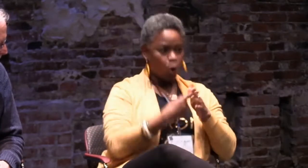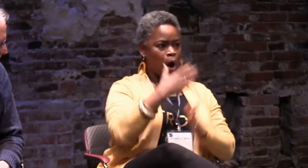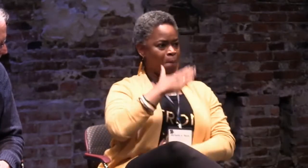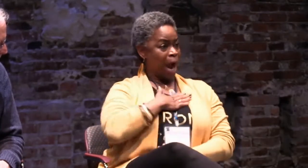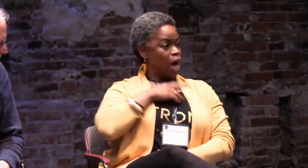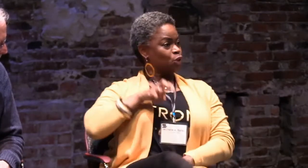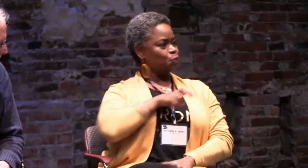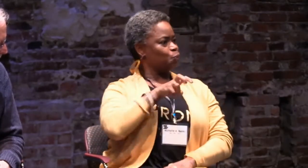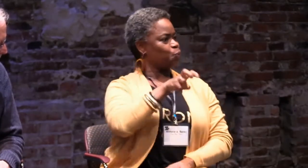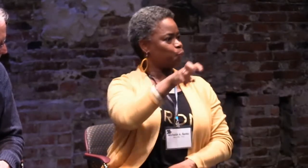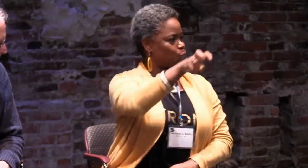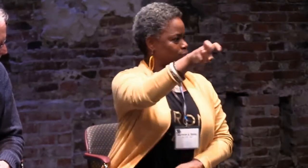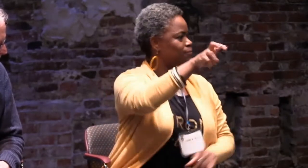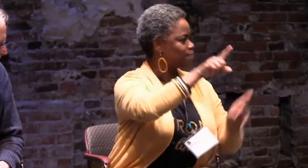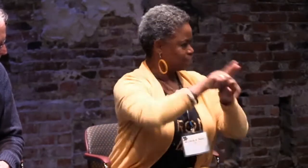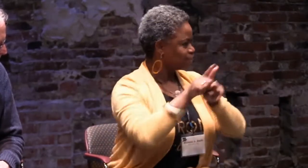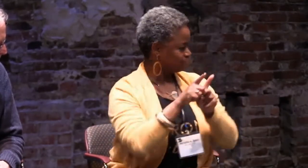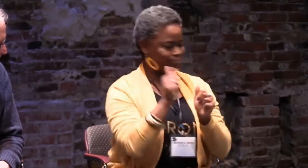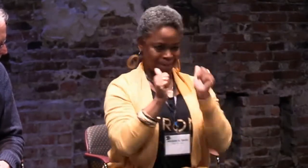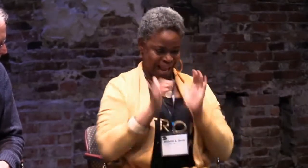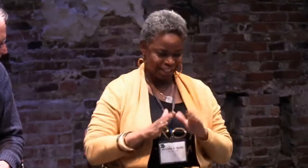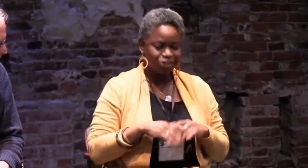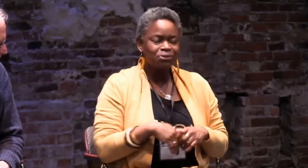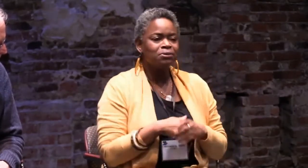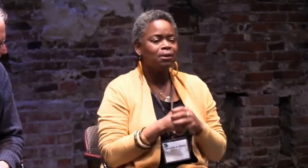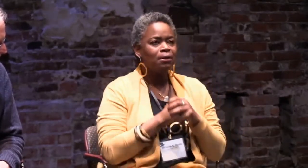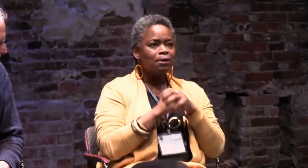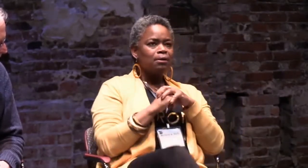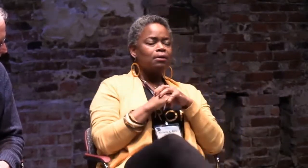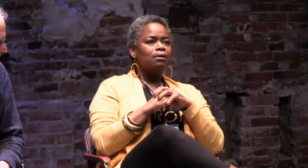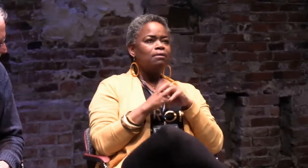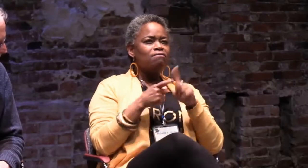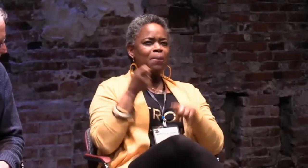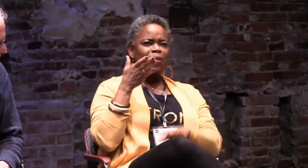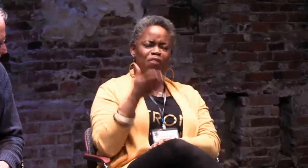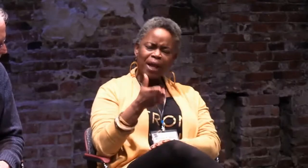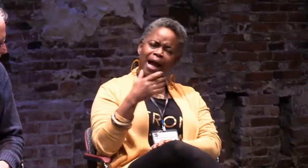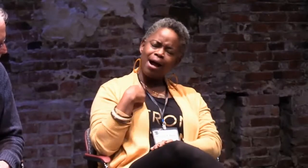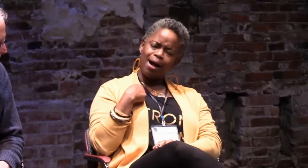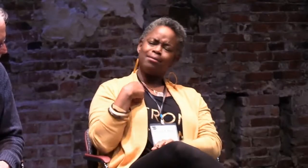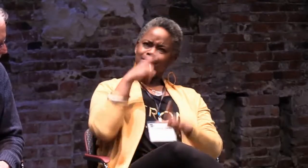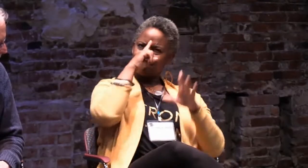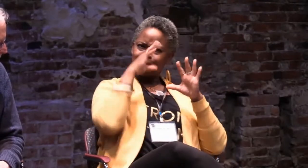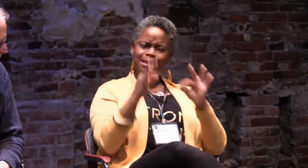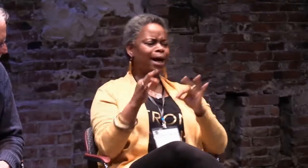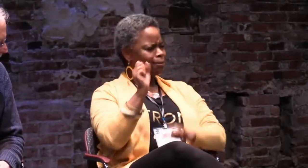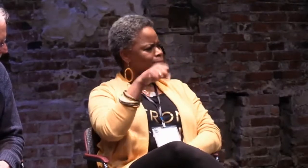So that's when I started my journey, from the encouragement from my mother,